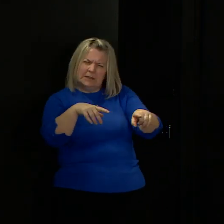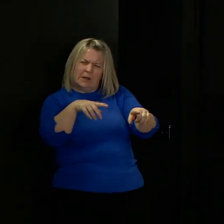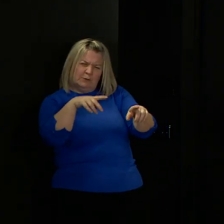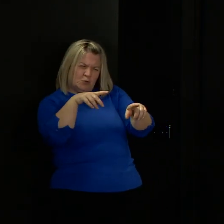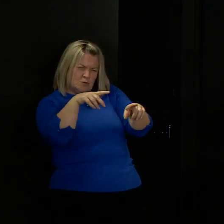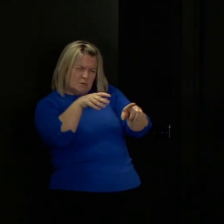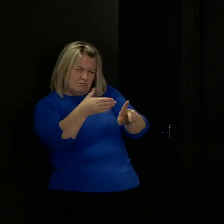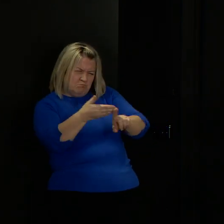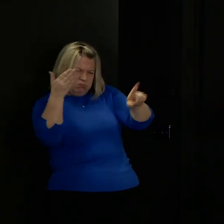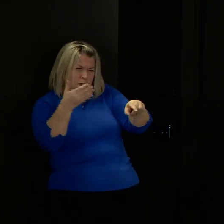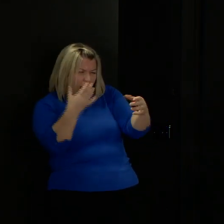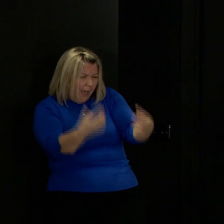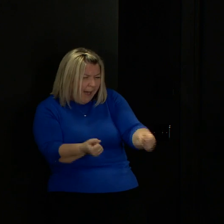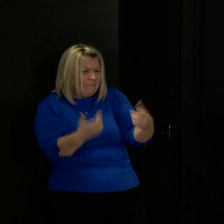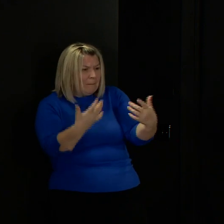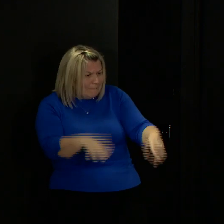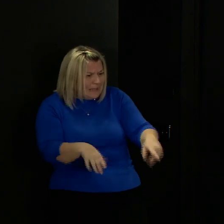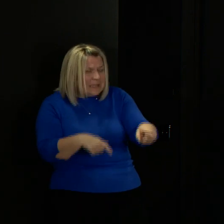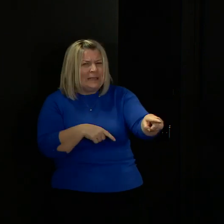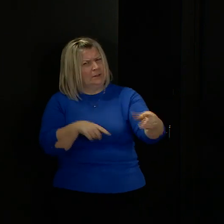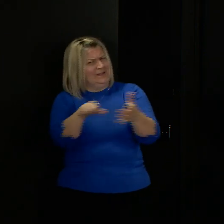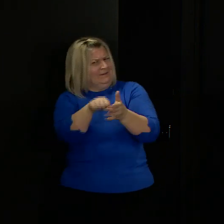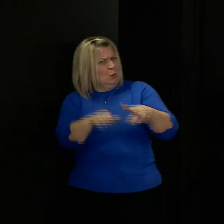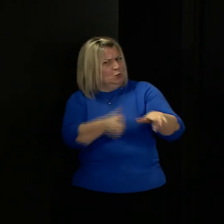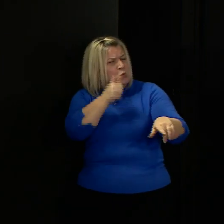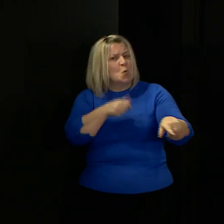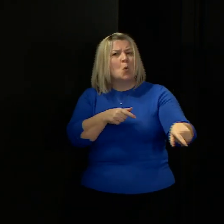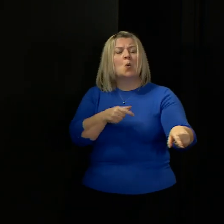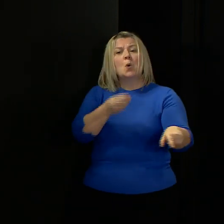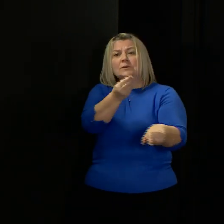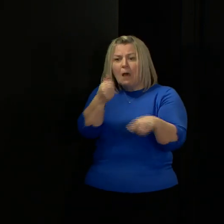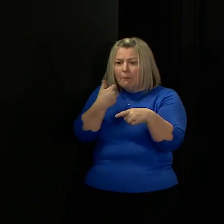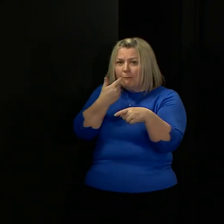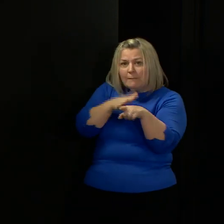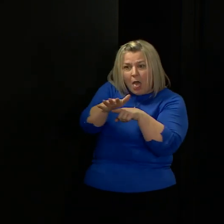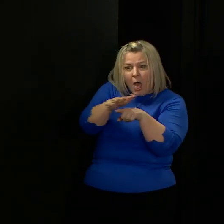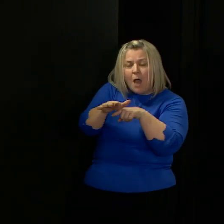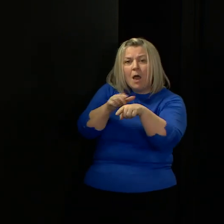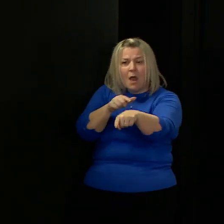blood with the current testing and approaches that have been deployed and